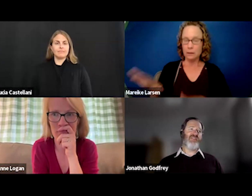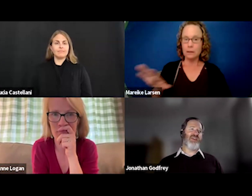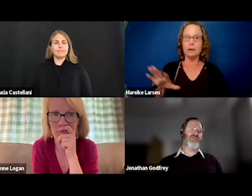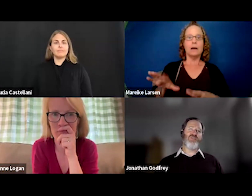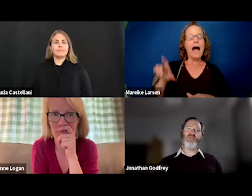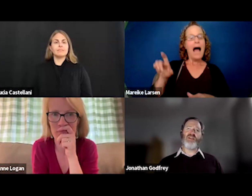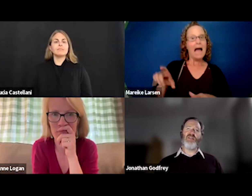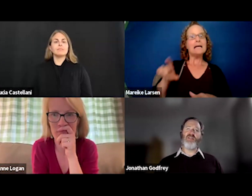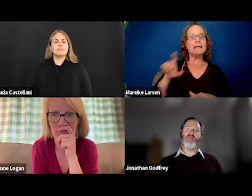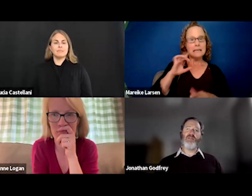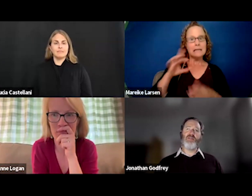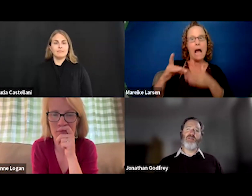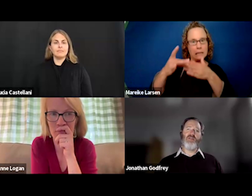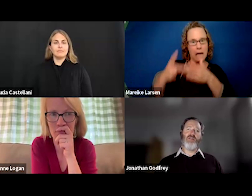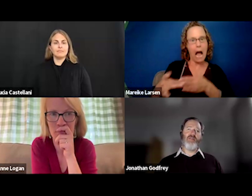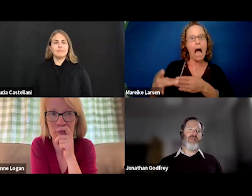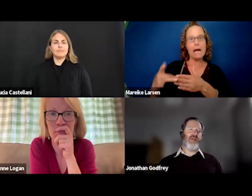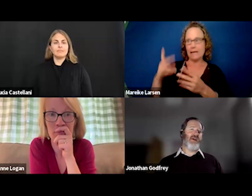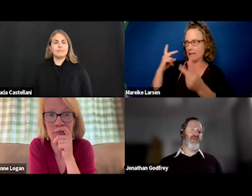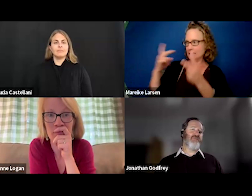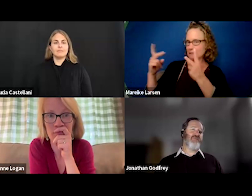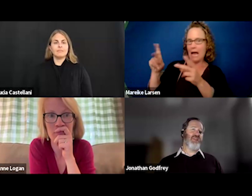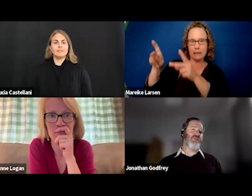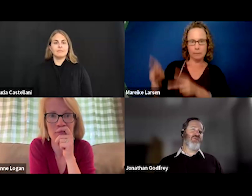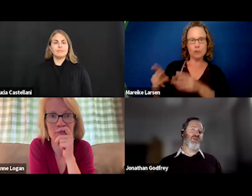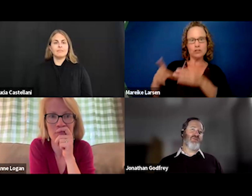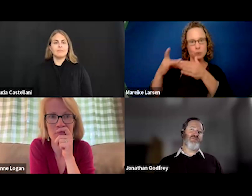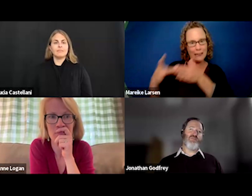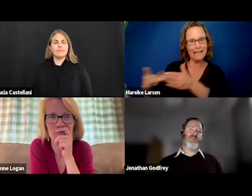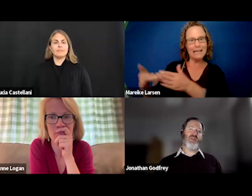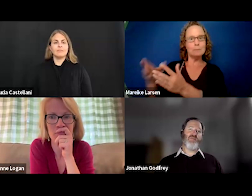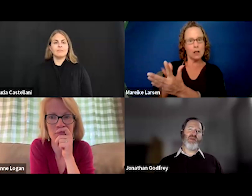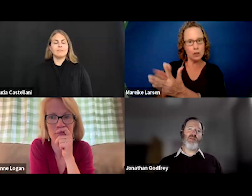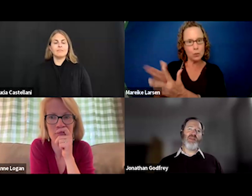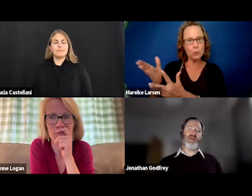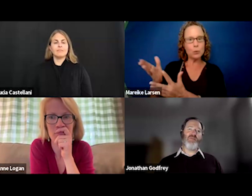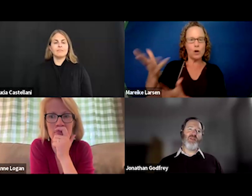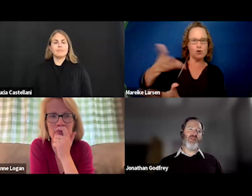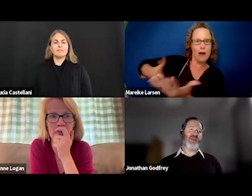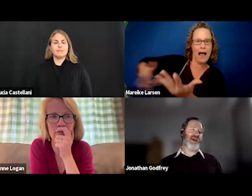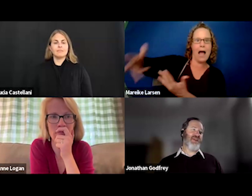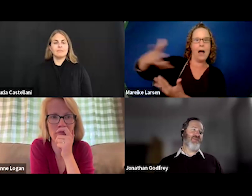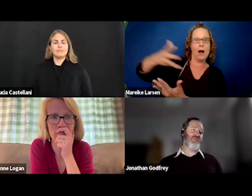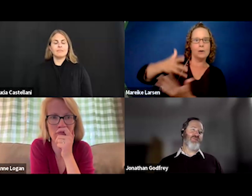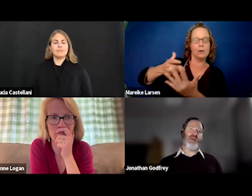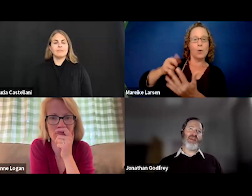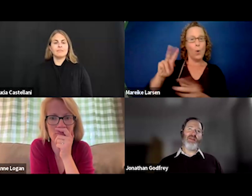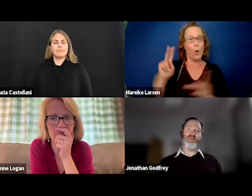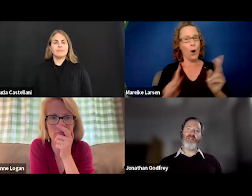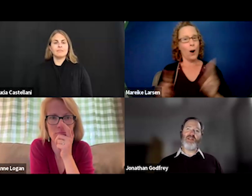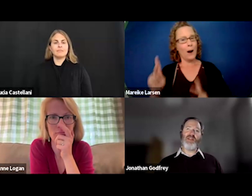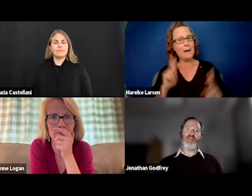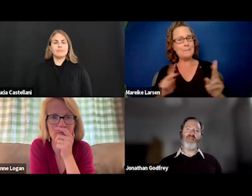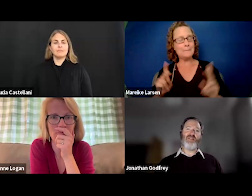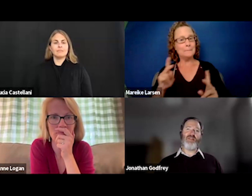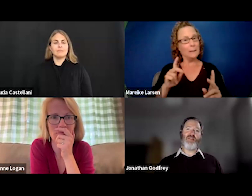to get through a crowd, or people end up with a lot of cane whacking on their legs.